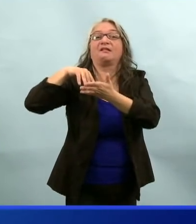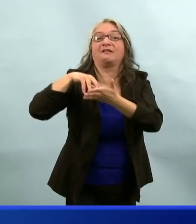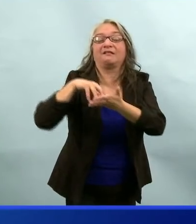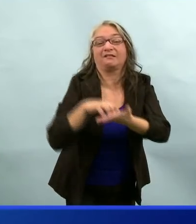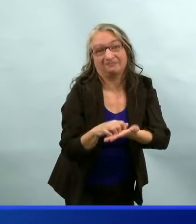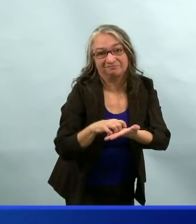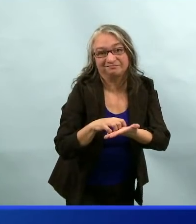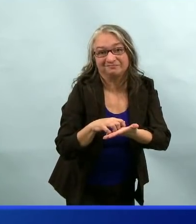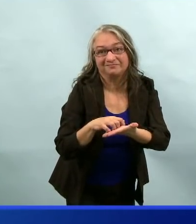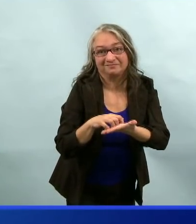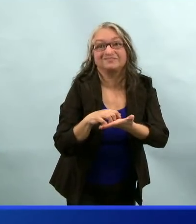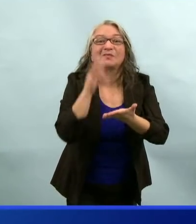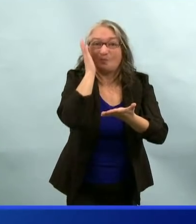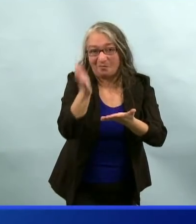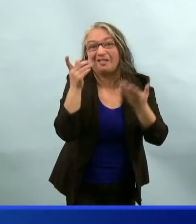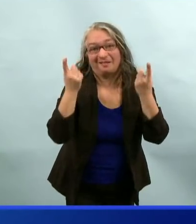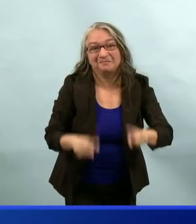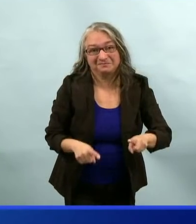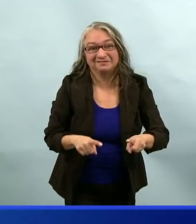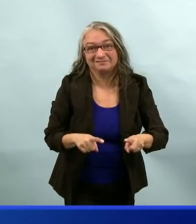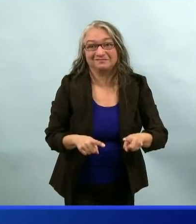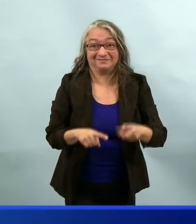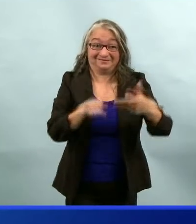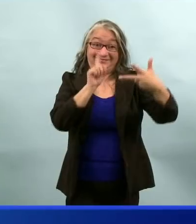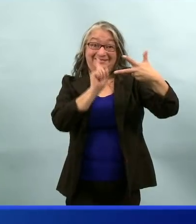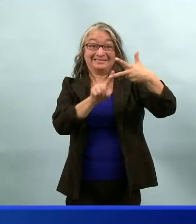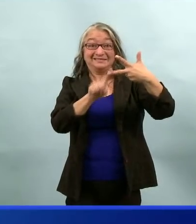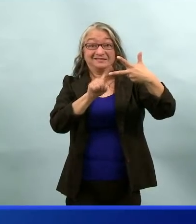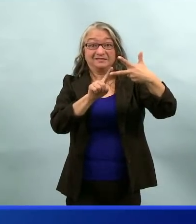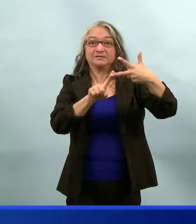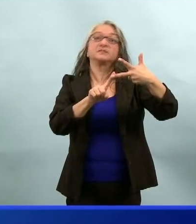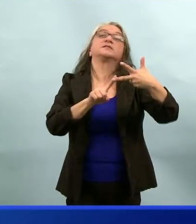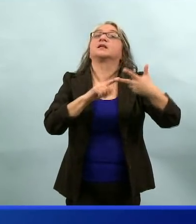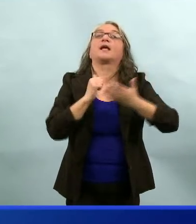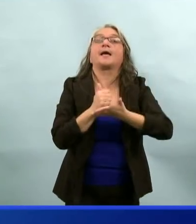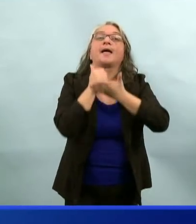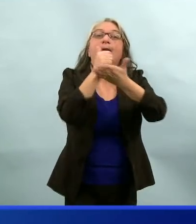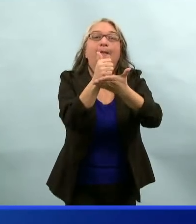so getting this booster shot can help supercharge the vaccine's effectiveness once again